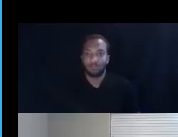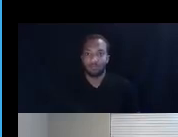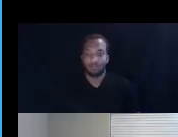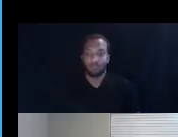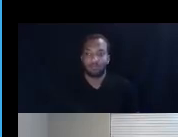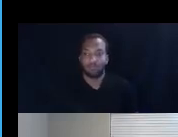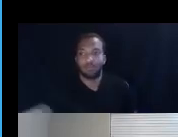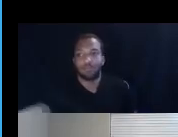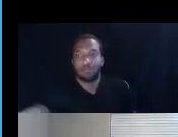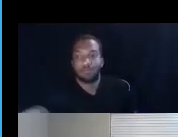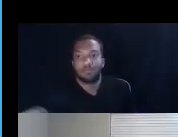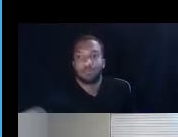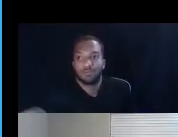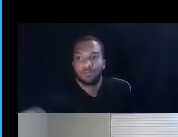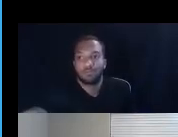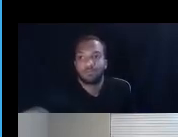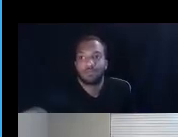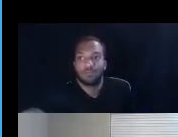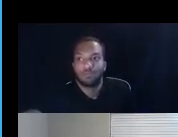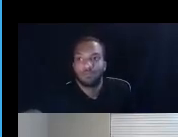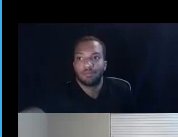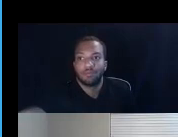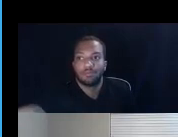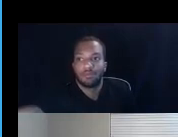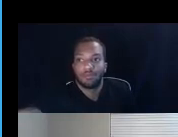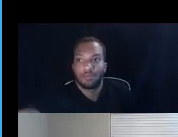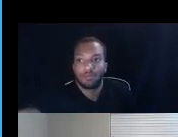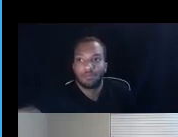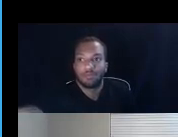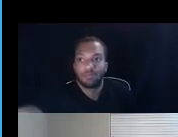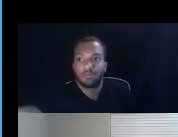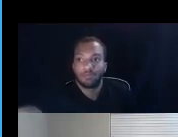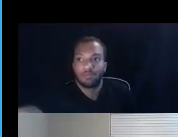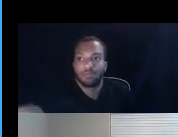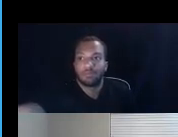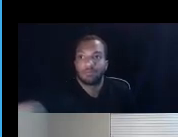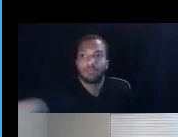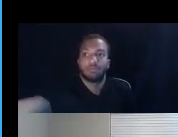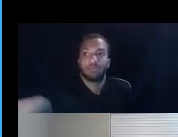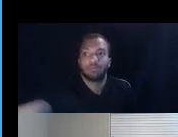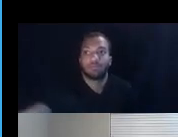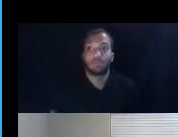Okay. So welcome everyone again. This conversation is around understanding investments